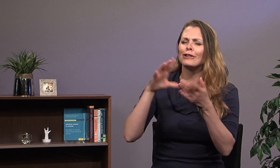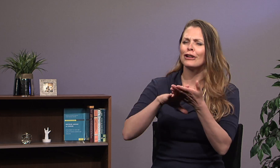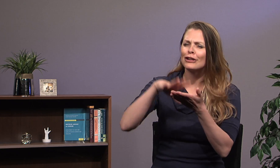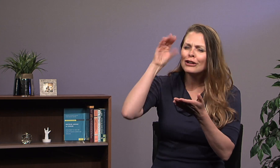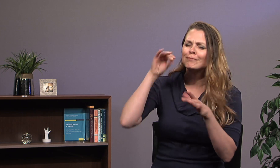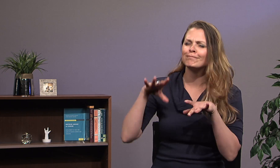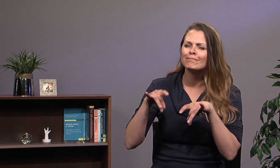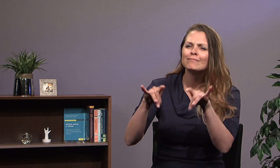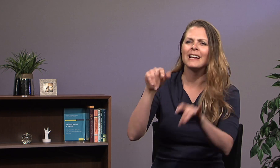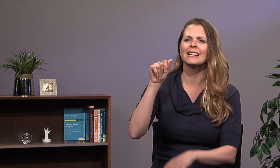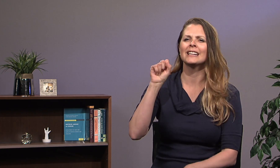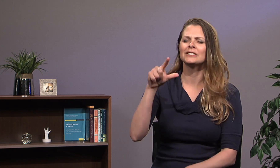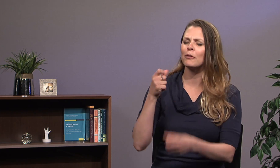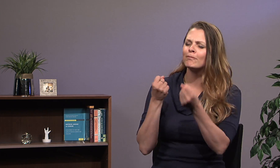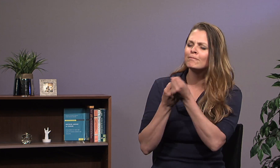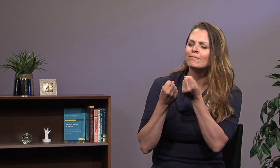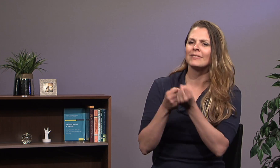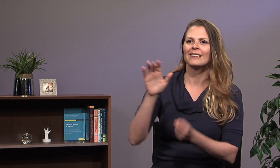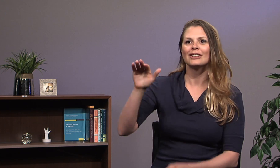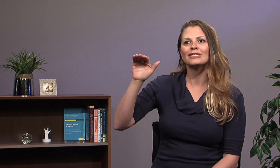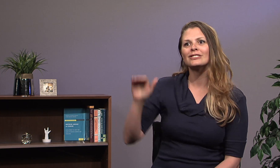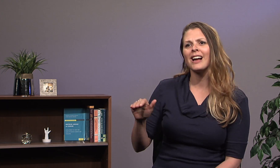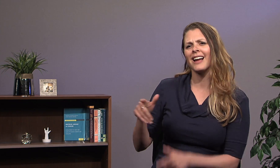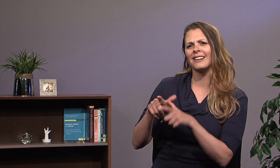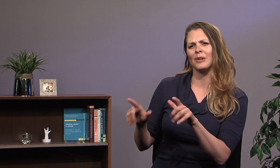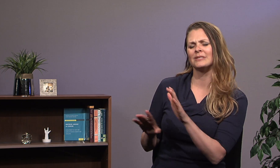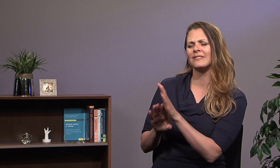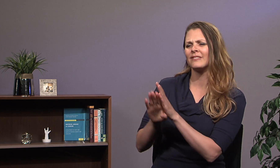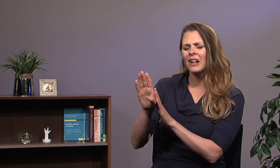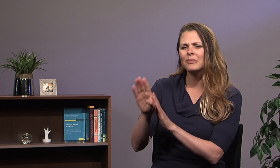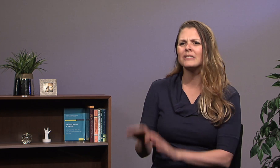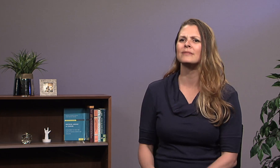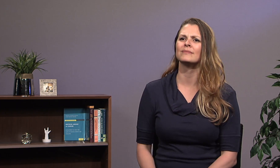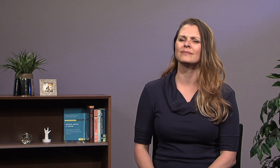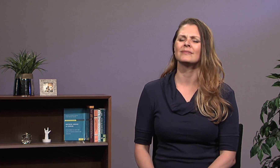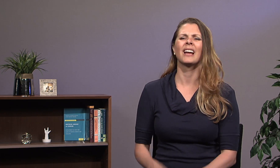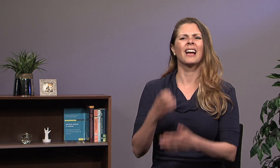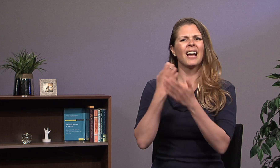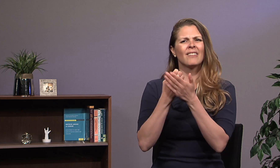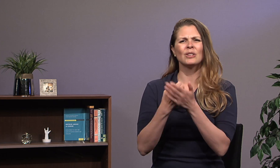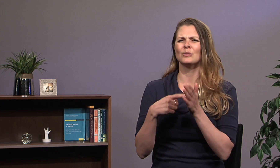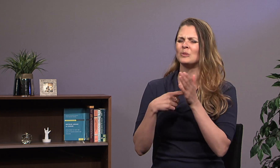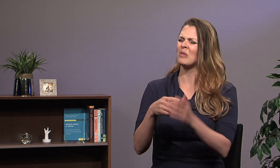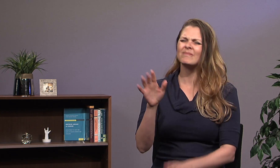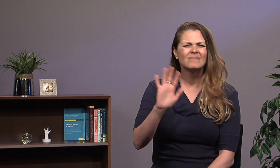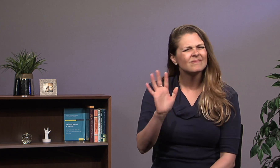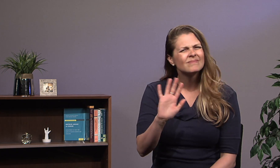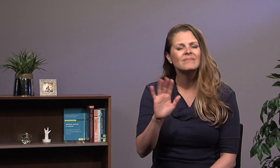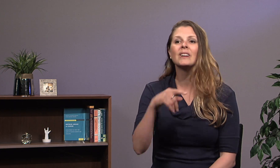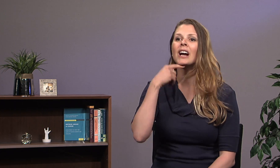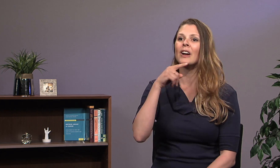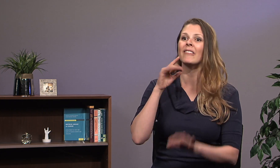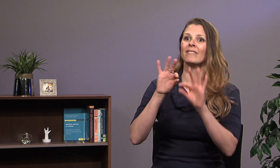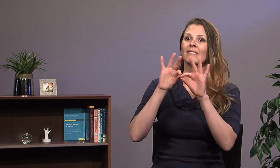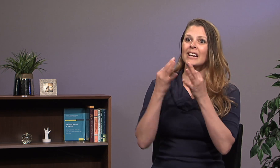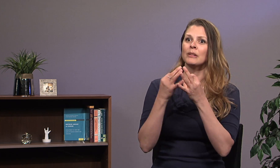to facilitate their child's language development. The evidence indicates, however, that hearing families,